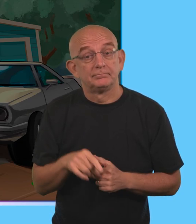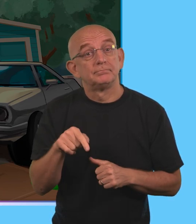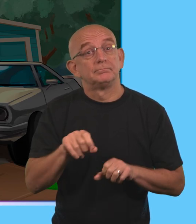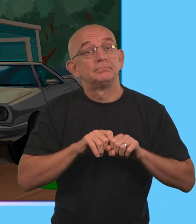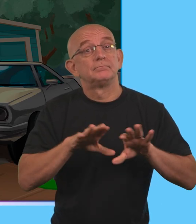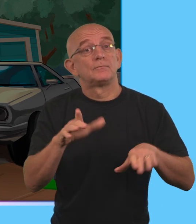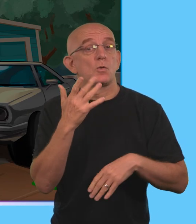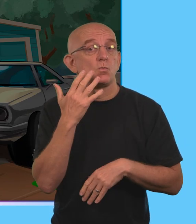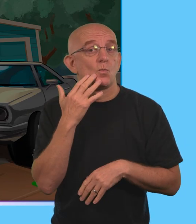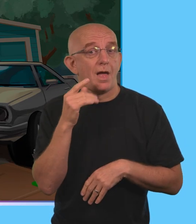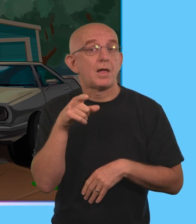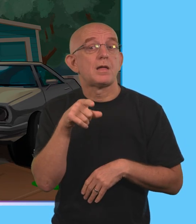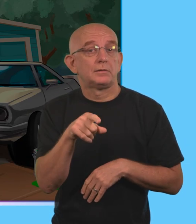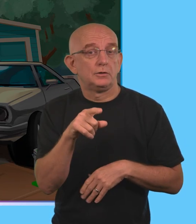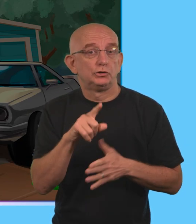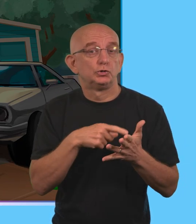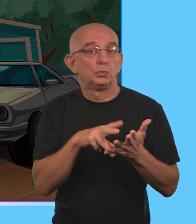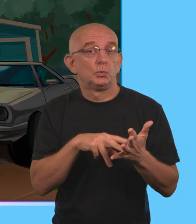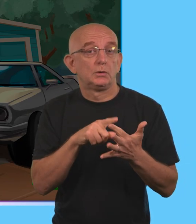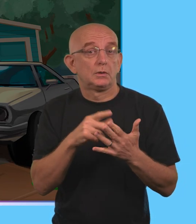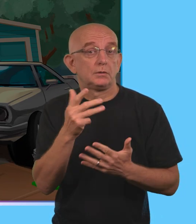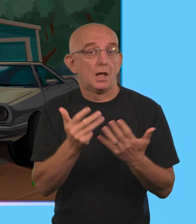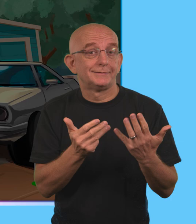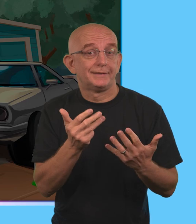and will be available on Nintendo Switch on June 19th.